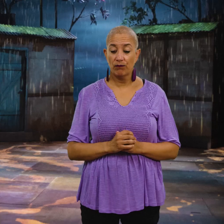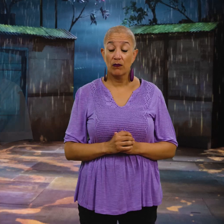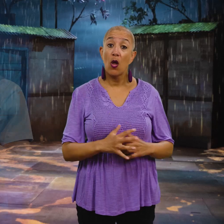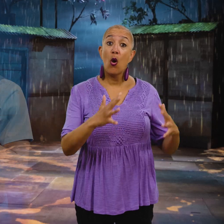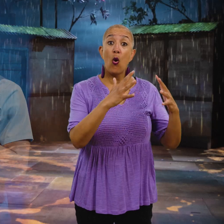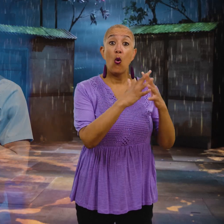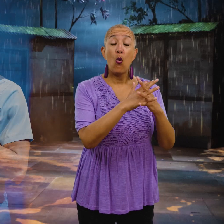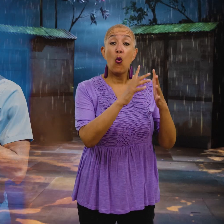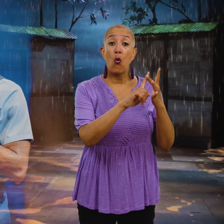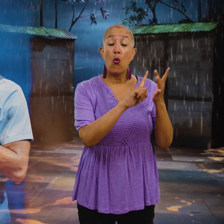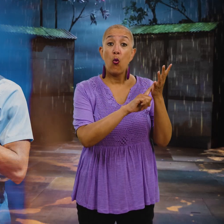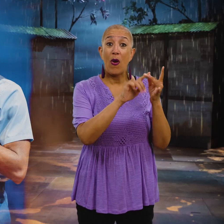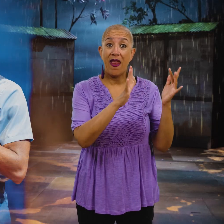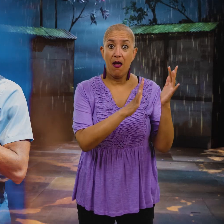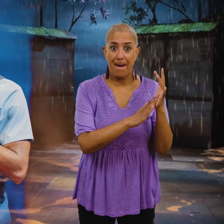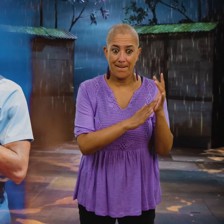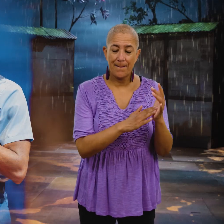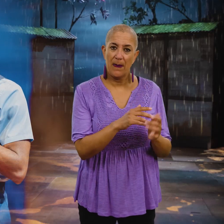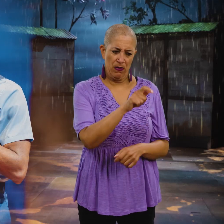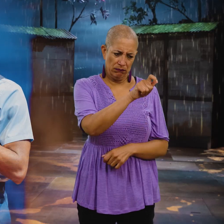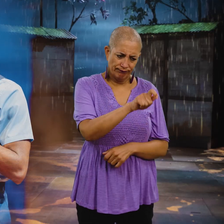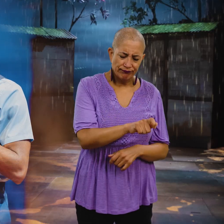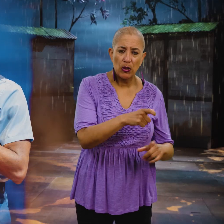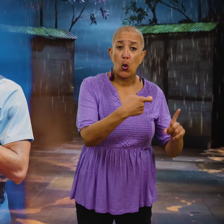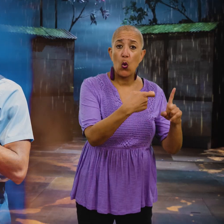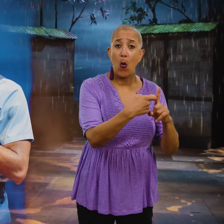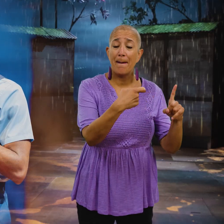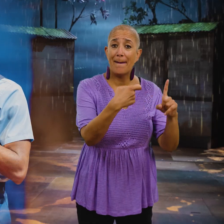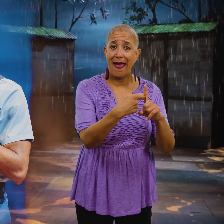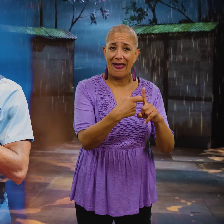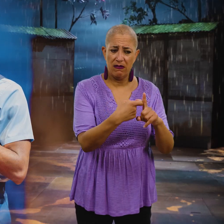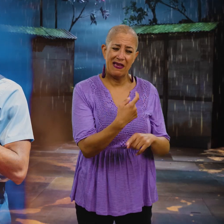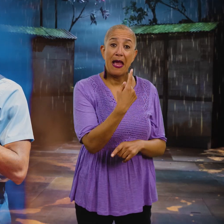William Kamkwamba is a curious and inventive boy who loves understanding